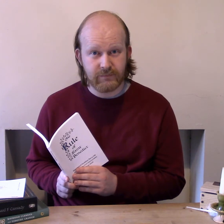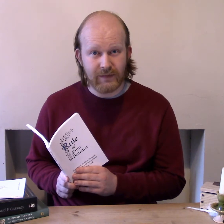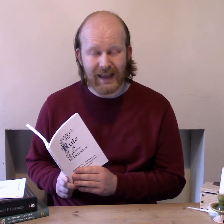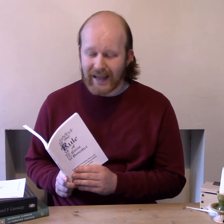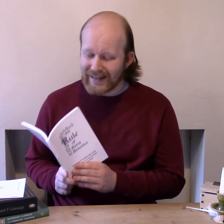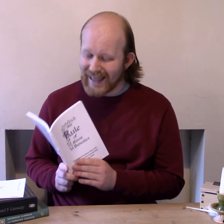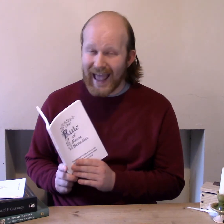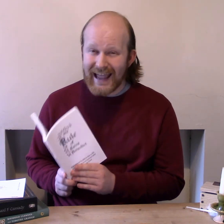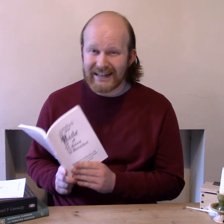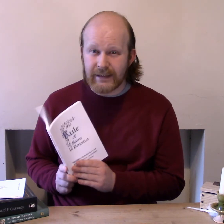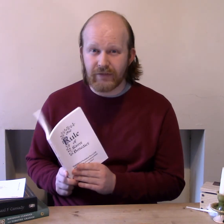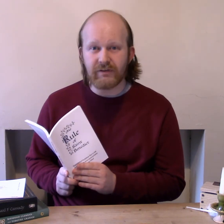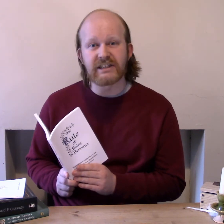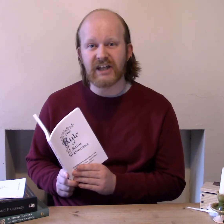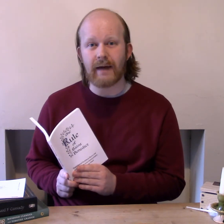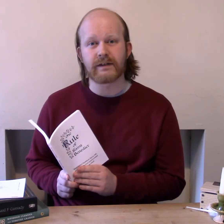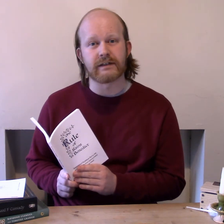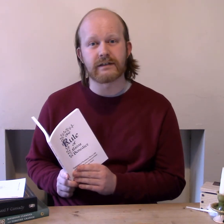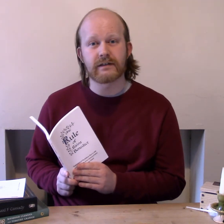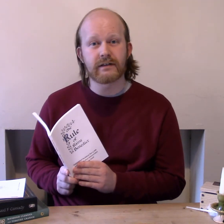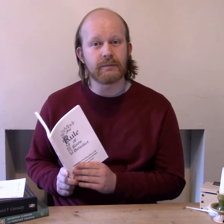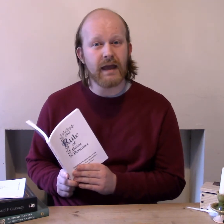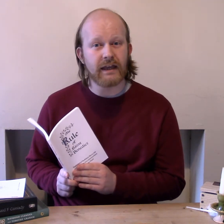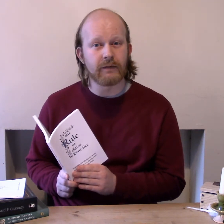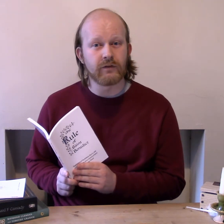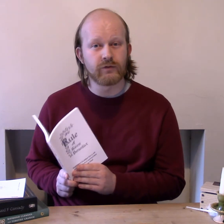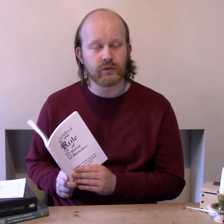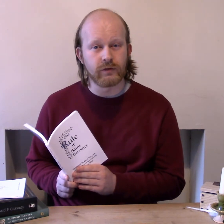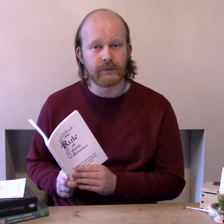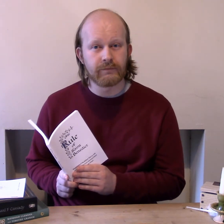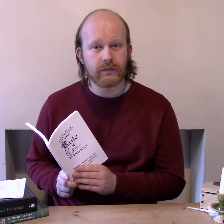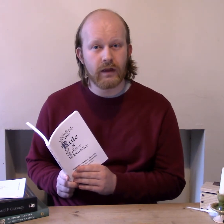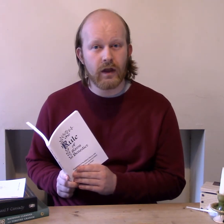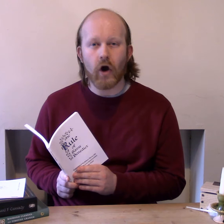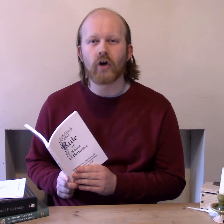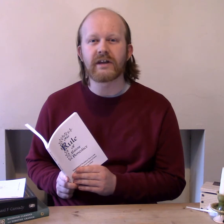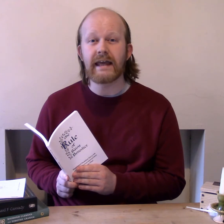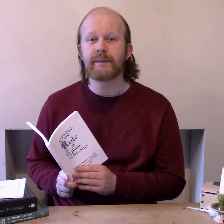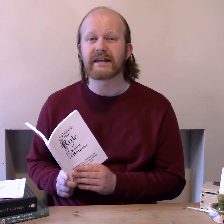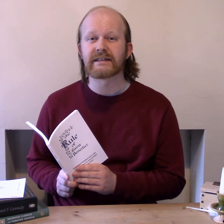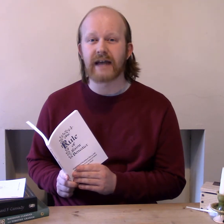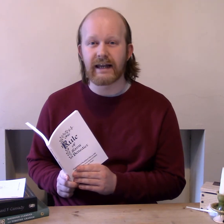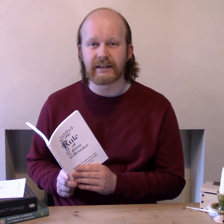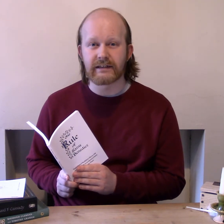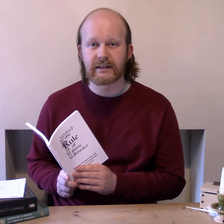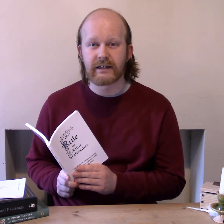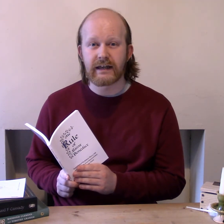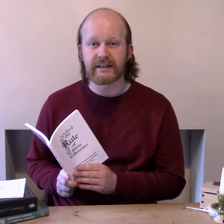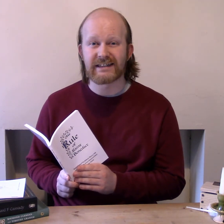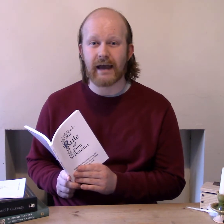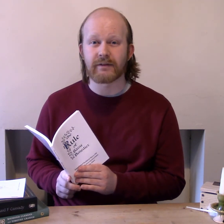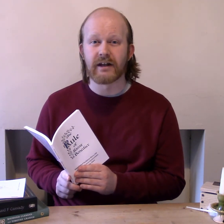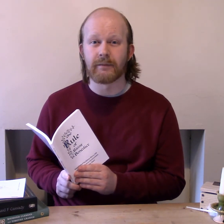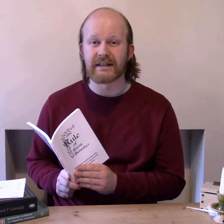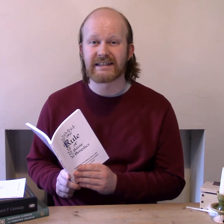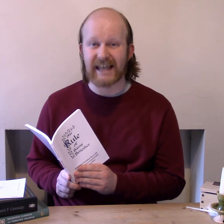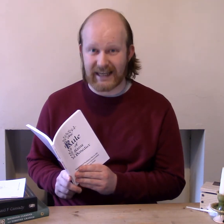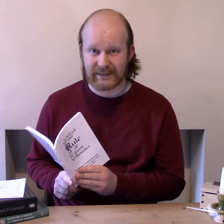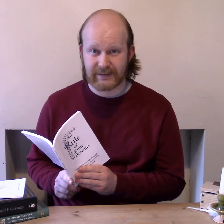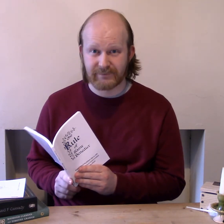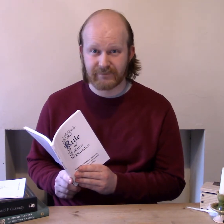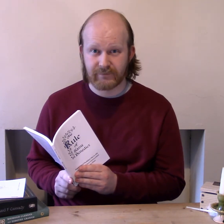In the 83 chapters that make up the Rule, 'On Keeping Silent' is chapter number 6.